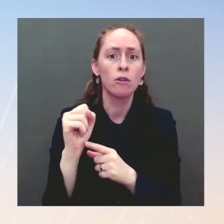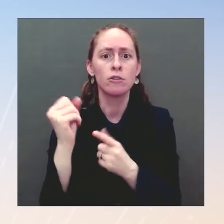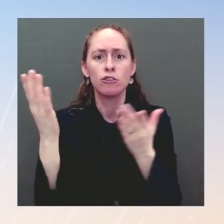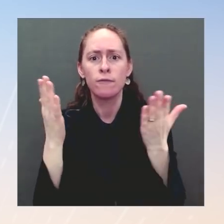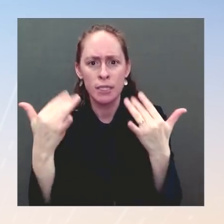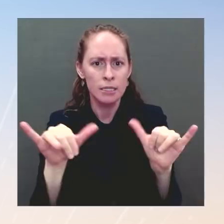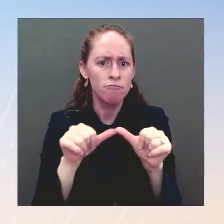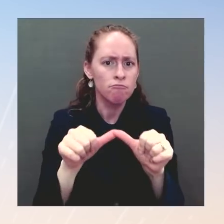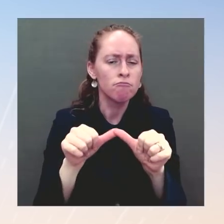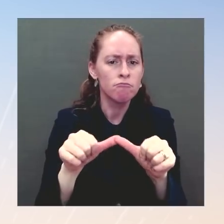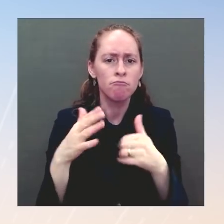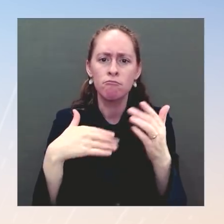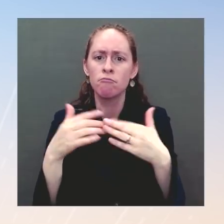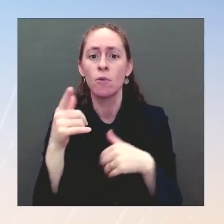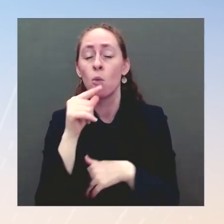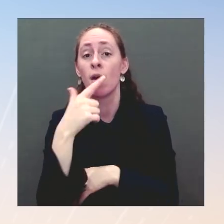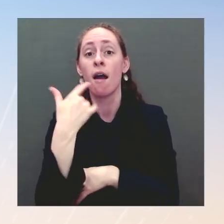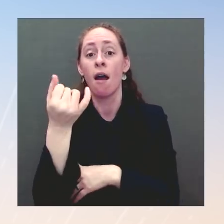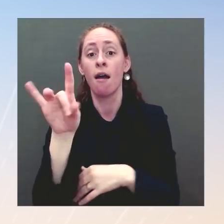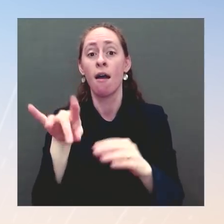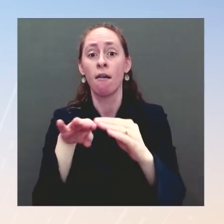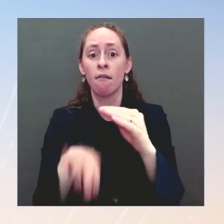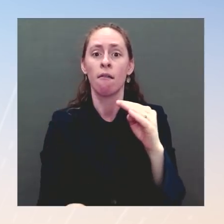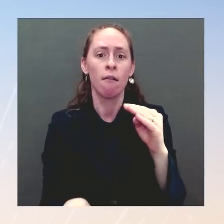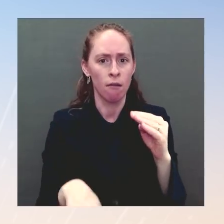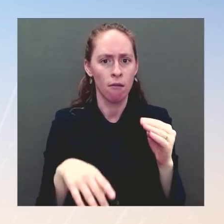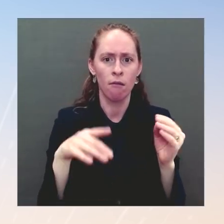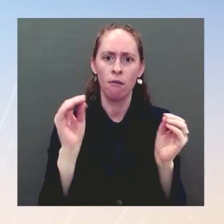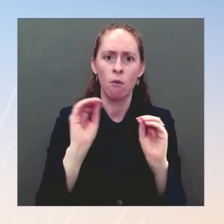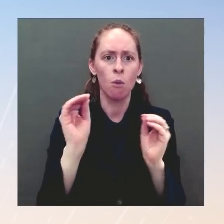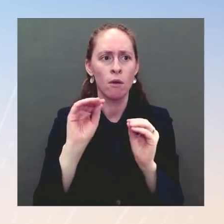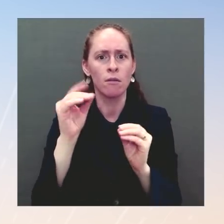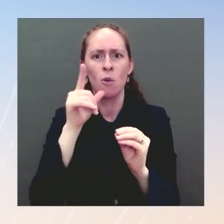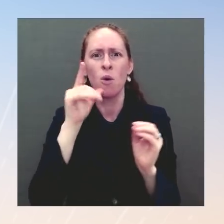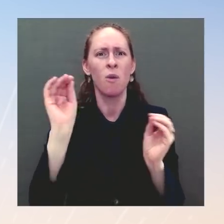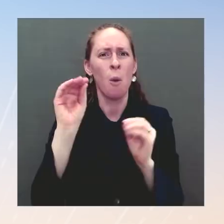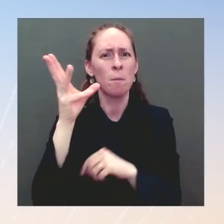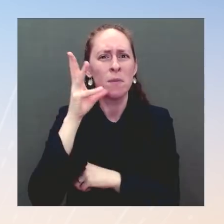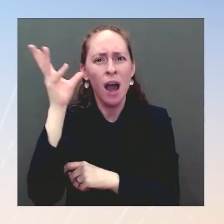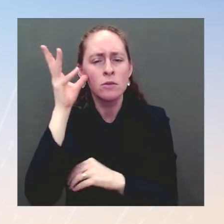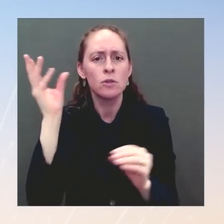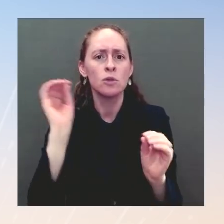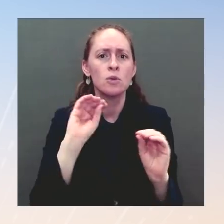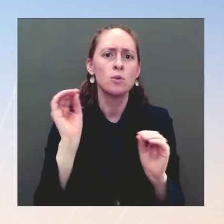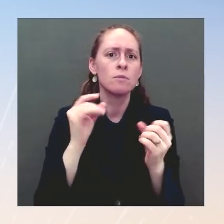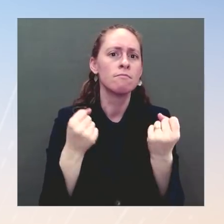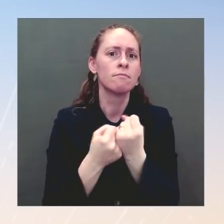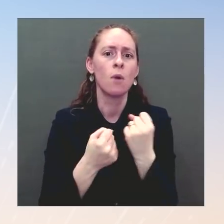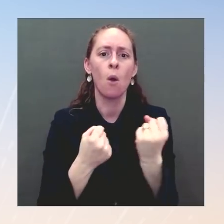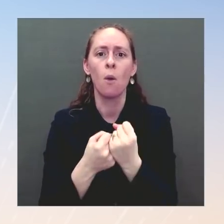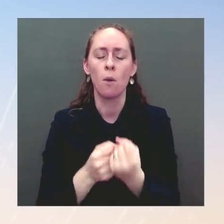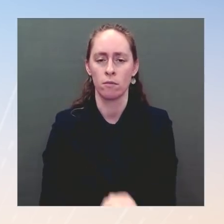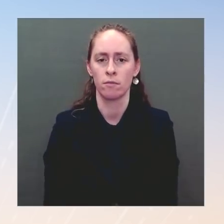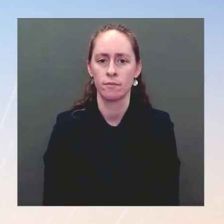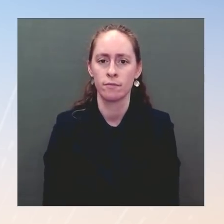I would remind you all that there have been kids in Florida in these facilities since 2005 --